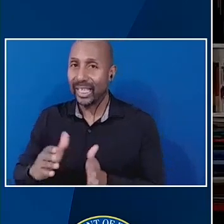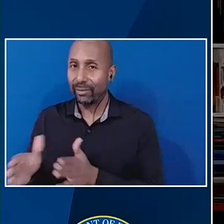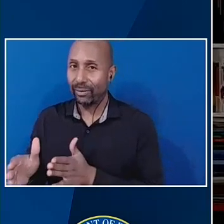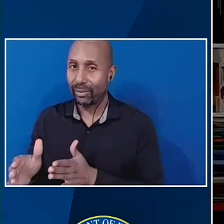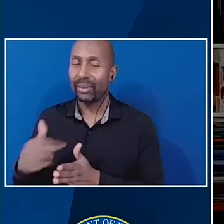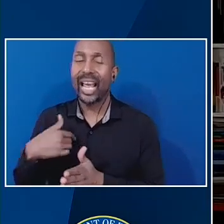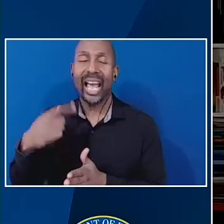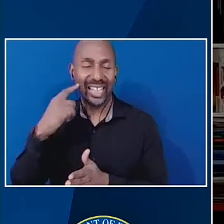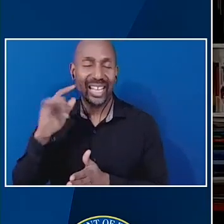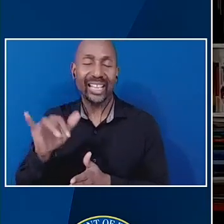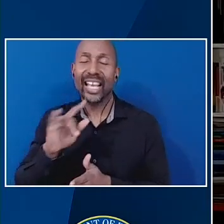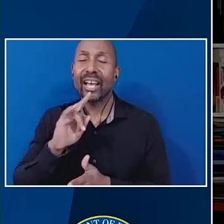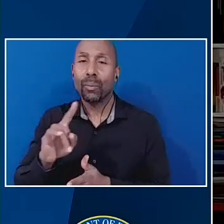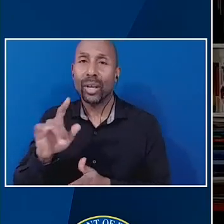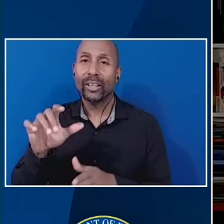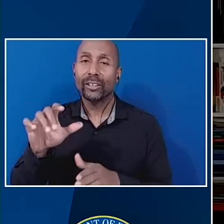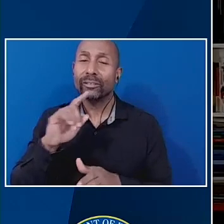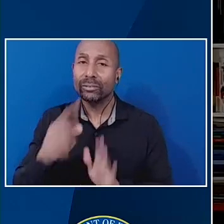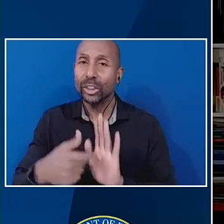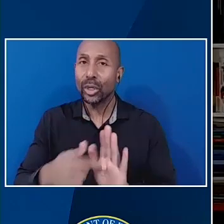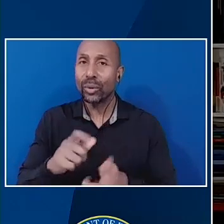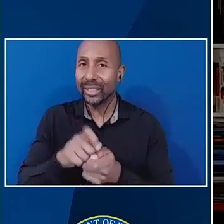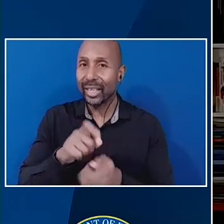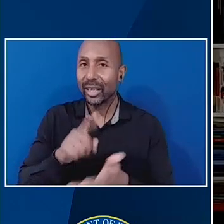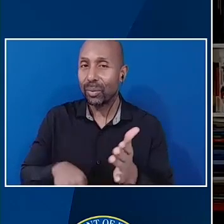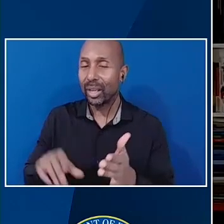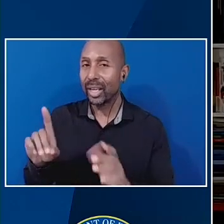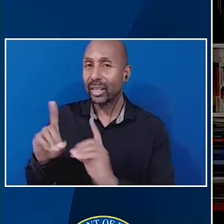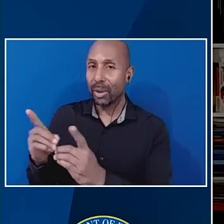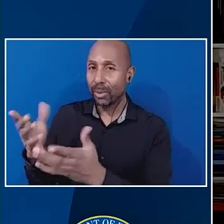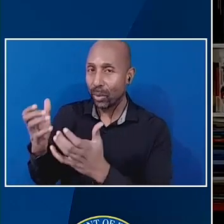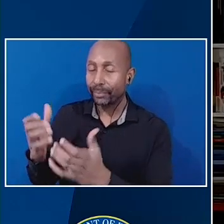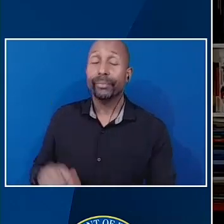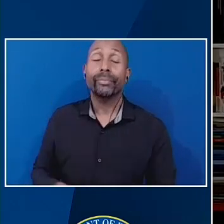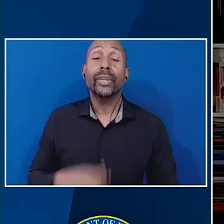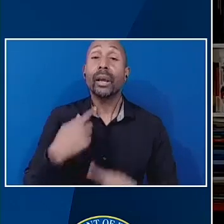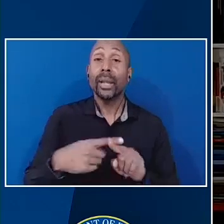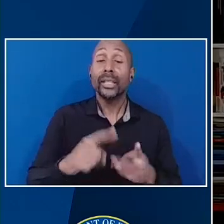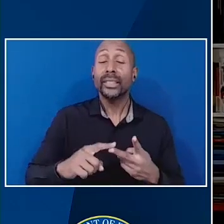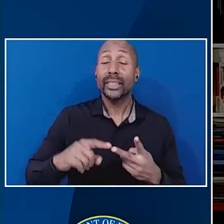wants to do. I also want to flag the issue that Jillian just raised about the